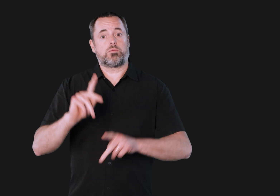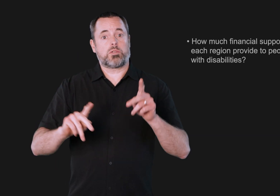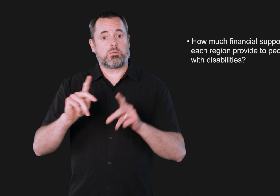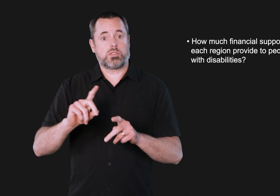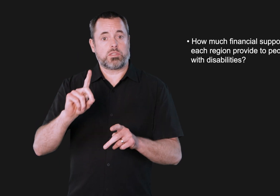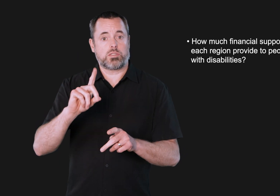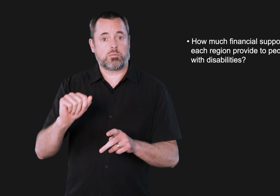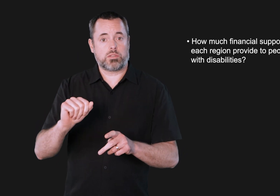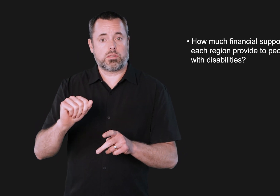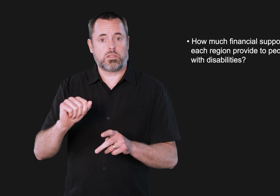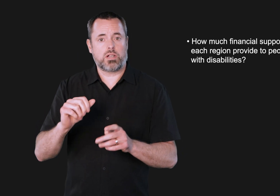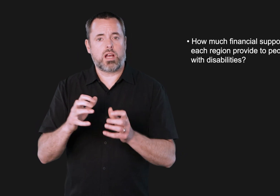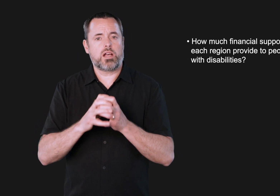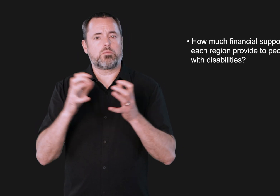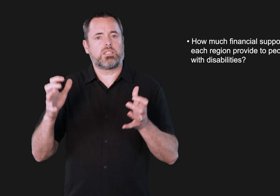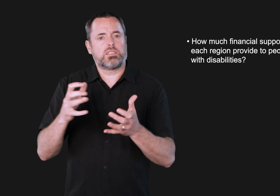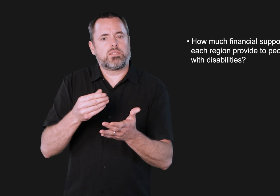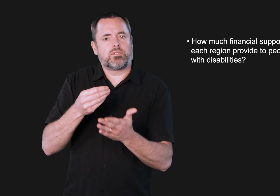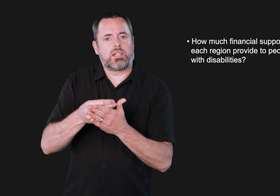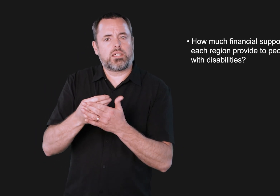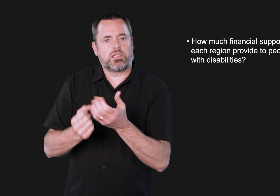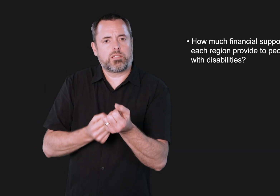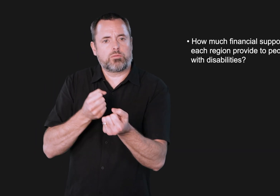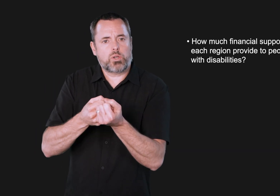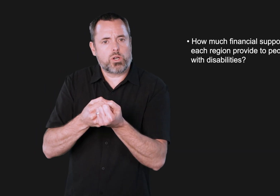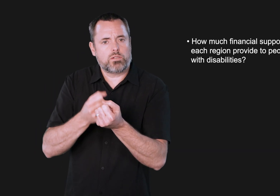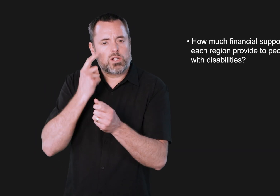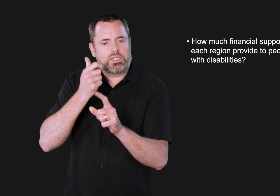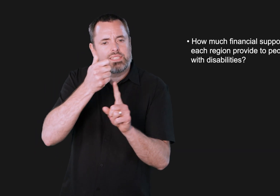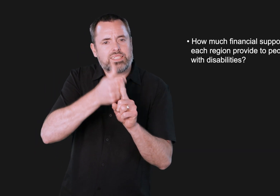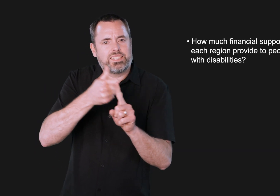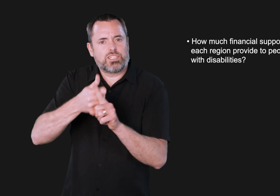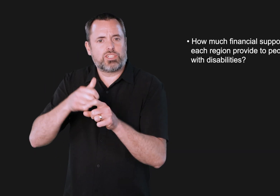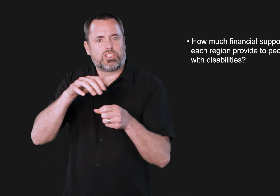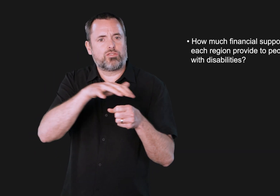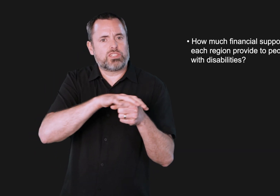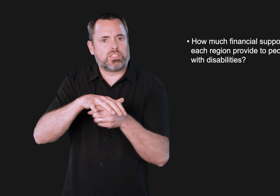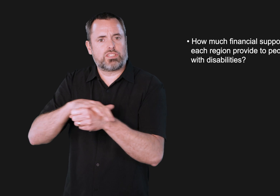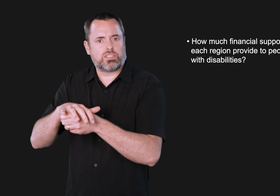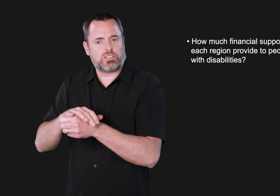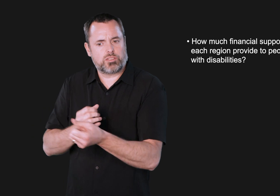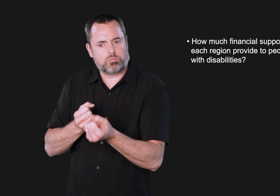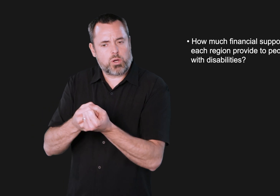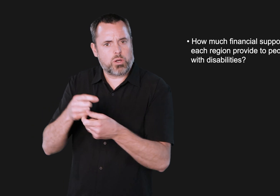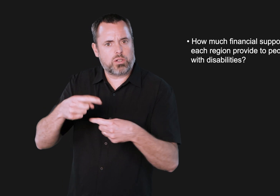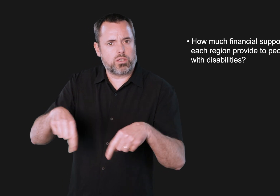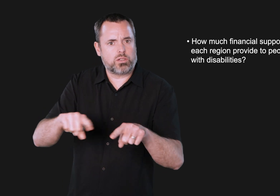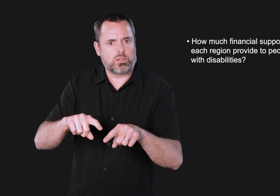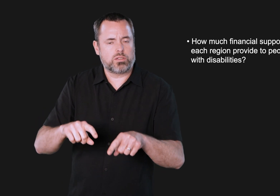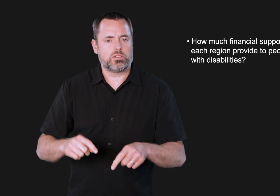• How much financial support does each region provide to people with disabilities?